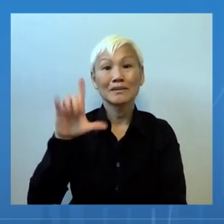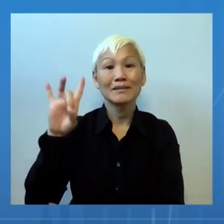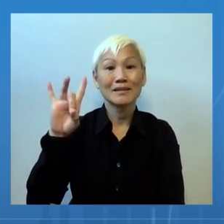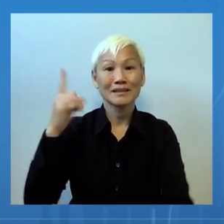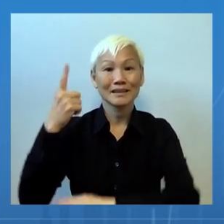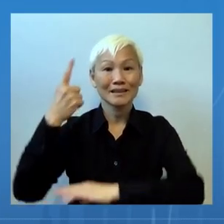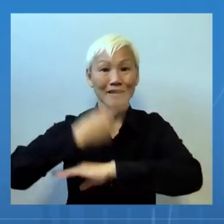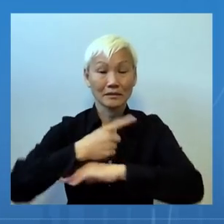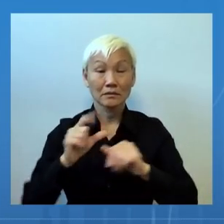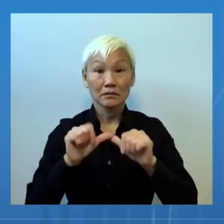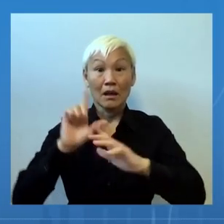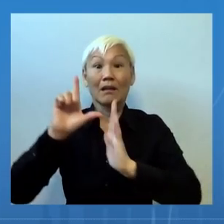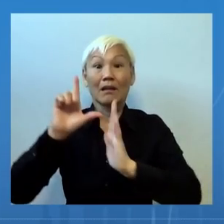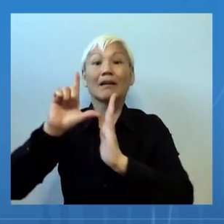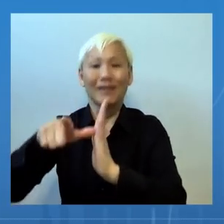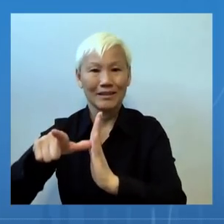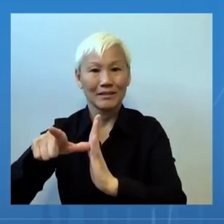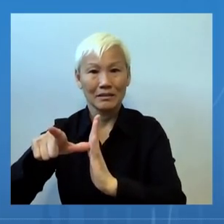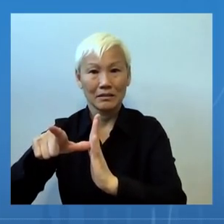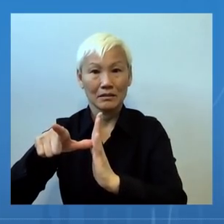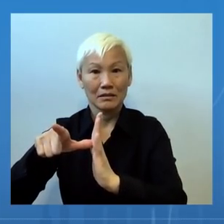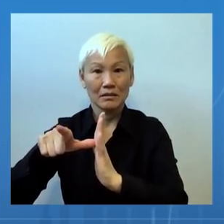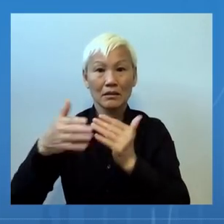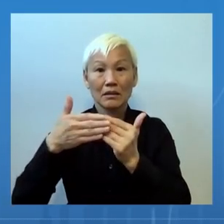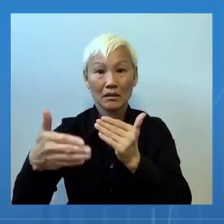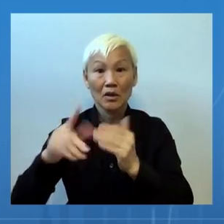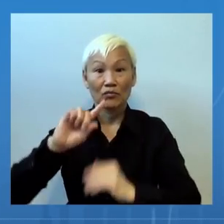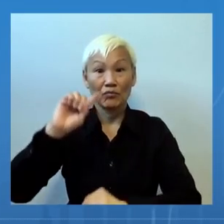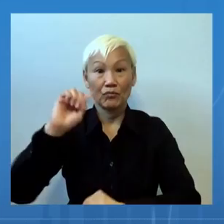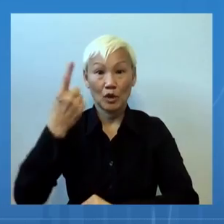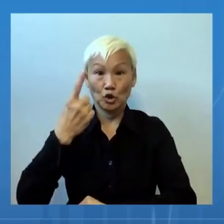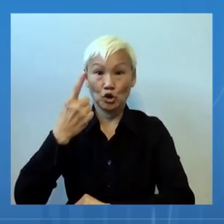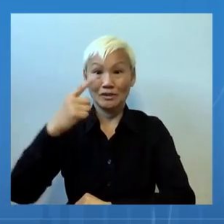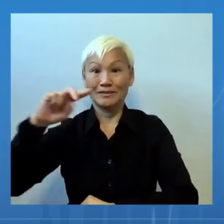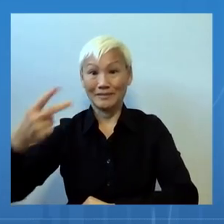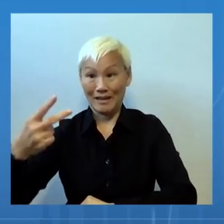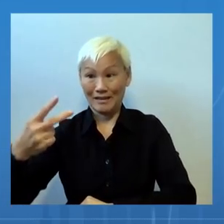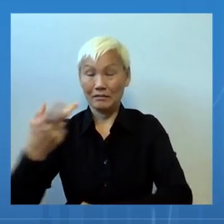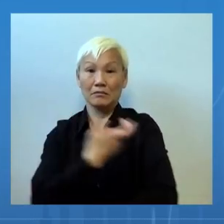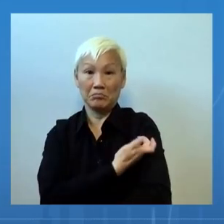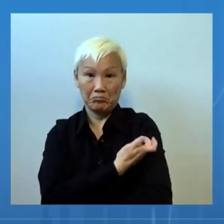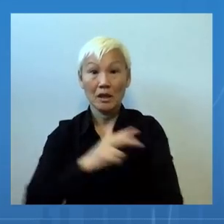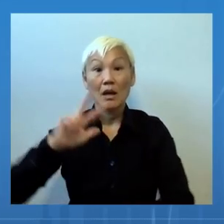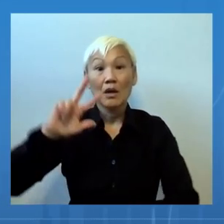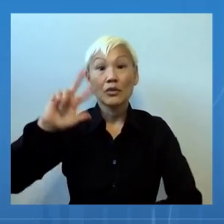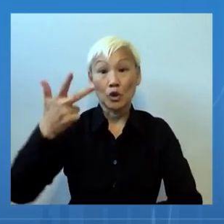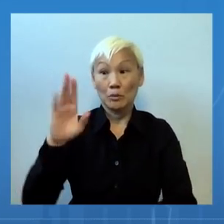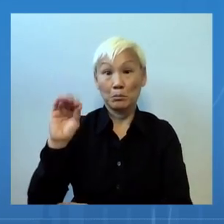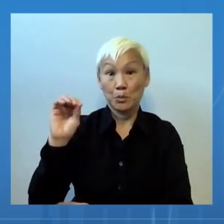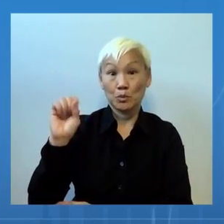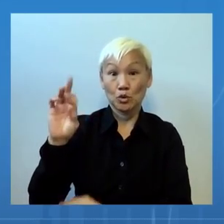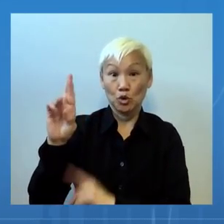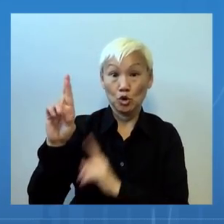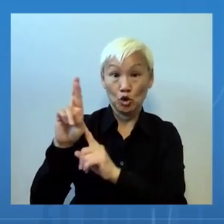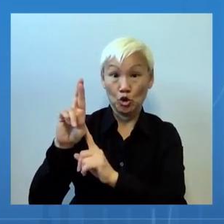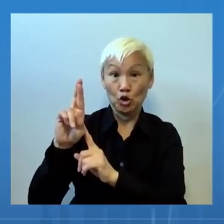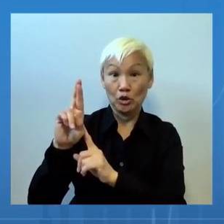Note the extraordinary increase from the light color blue to the dark blue, both in the younger individuals